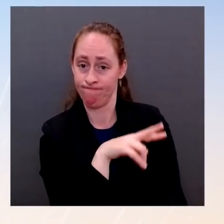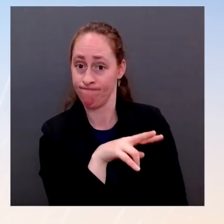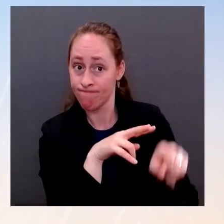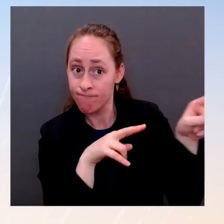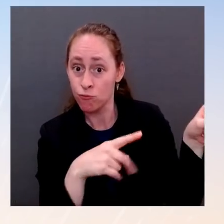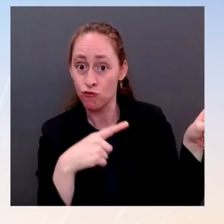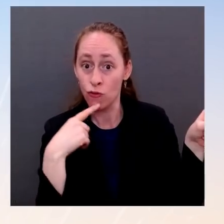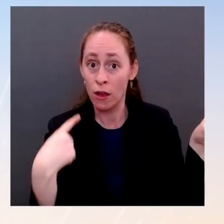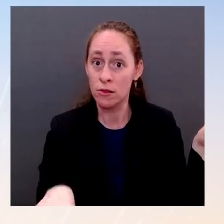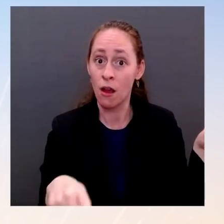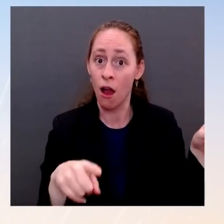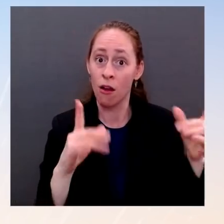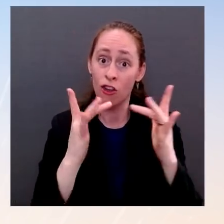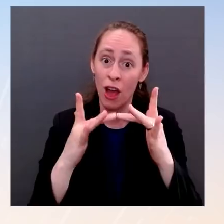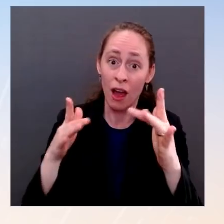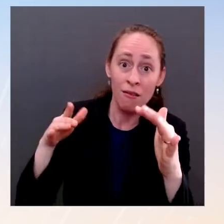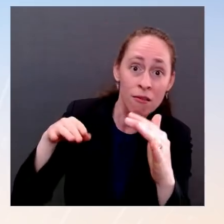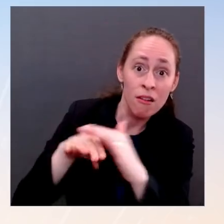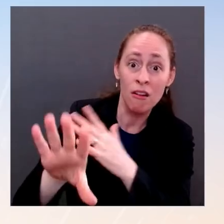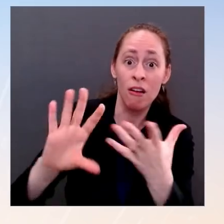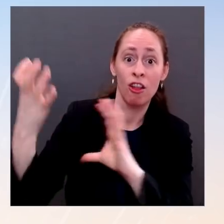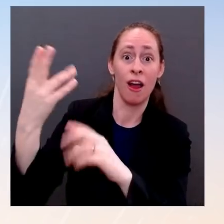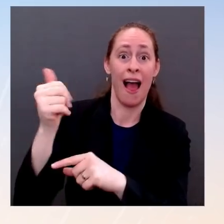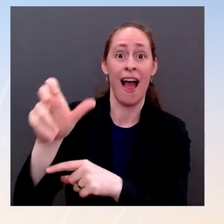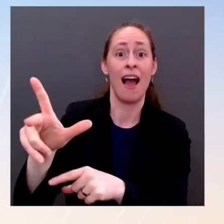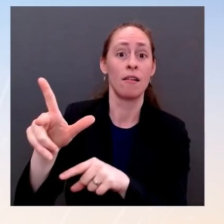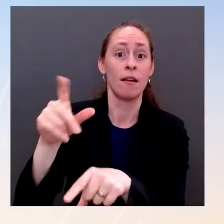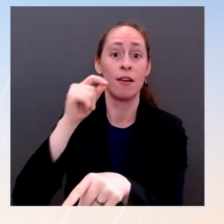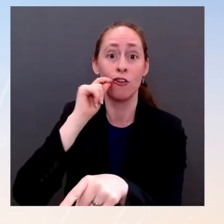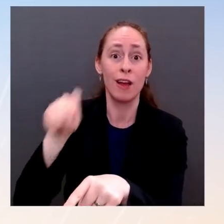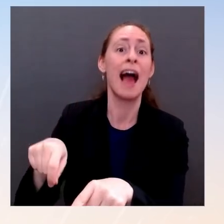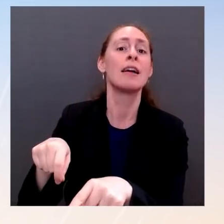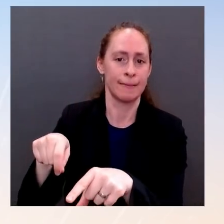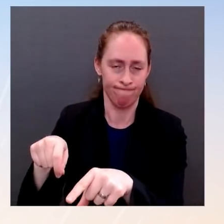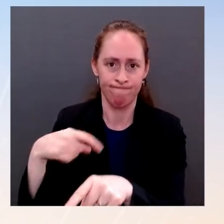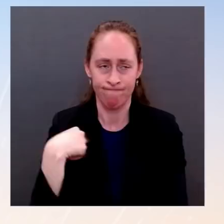to collect intelligence and pre-position to conduct disruptive cyber activities.